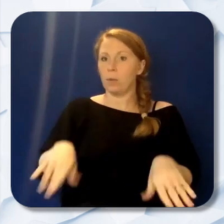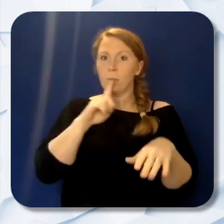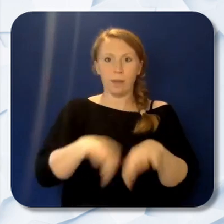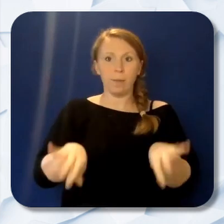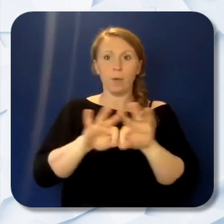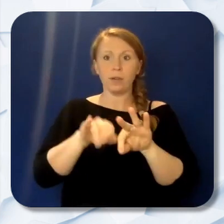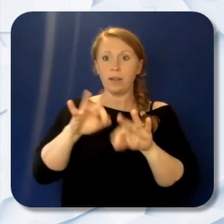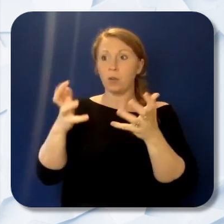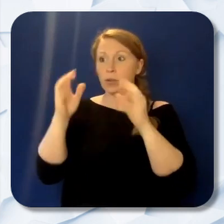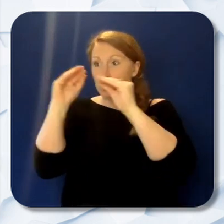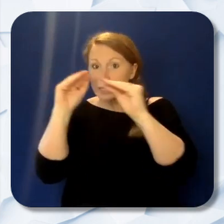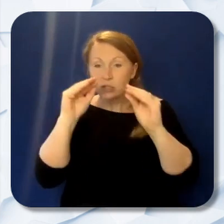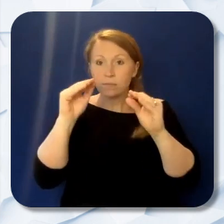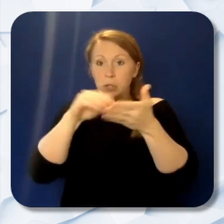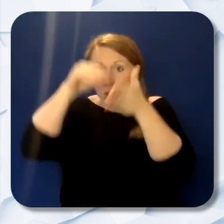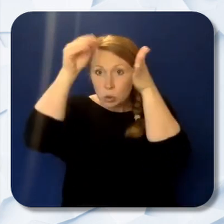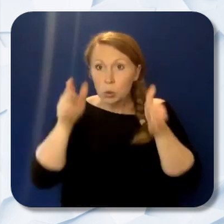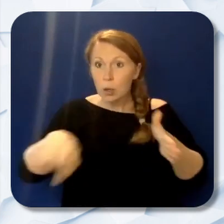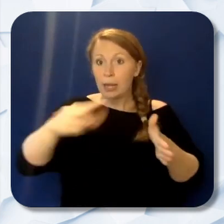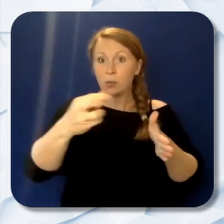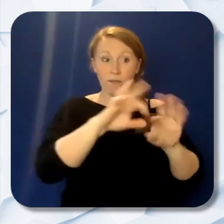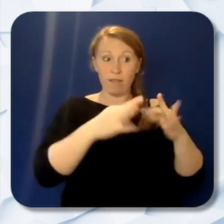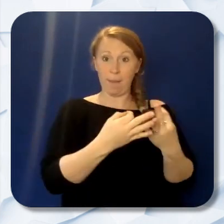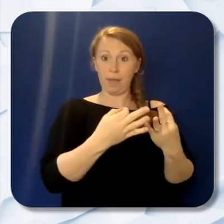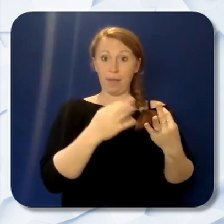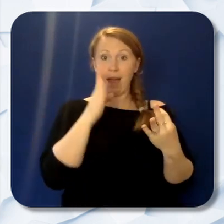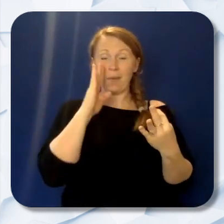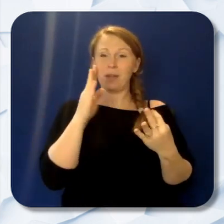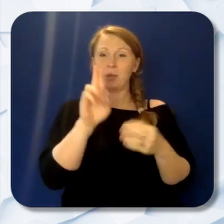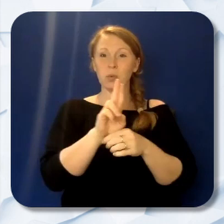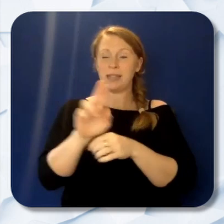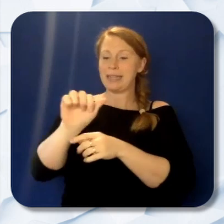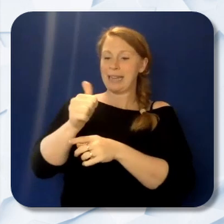members or friends, I often will put ten to fifteen grains of salt into the palm of my hand,